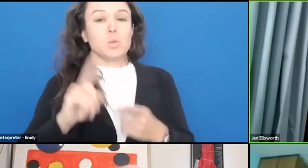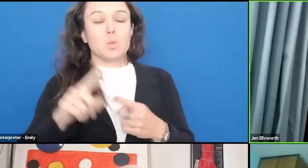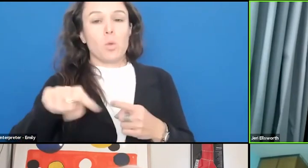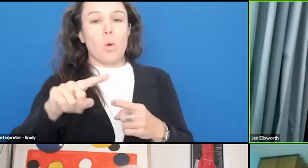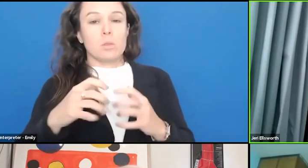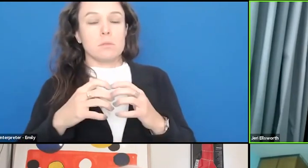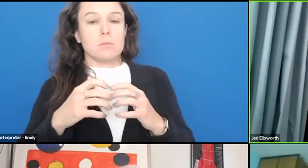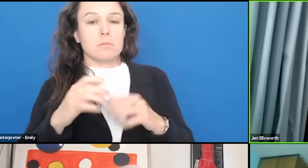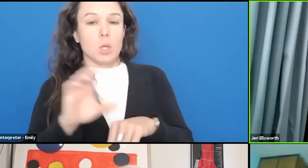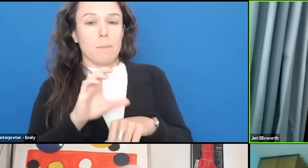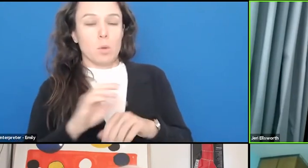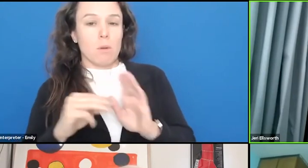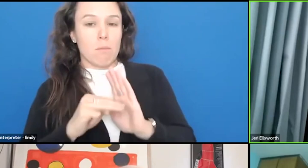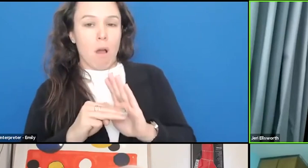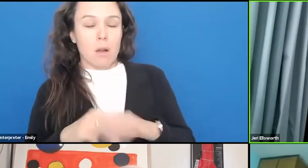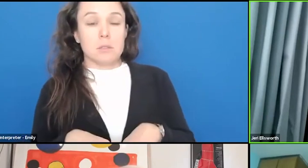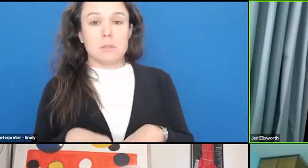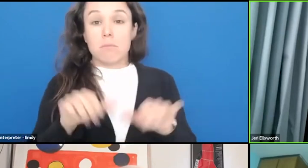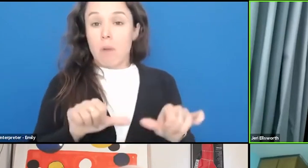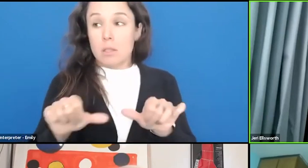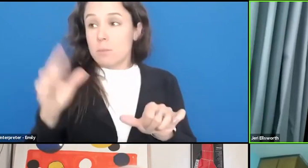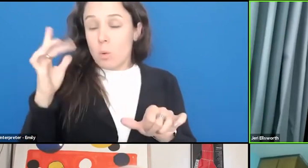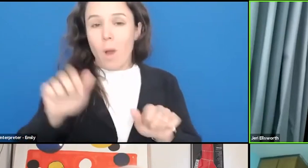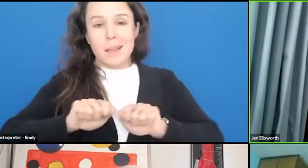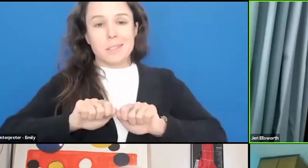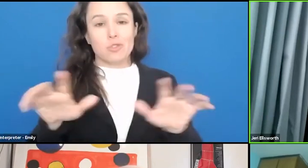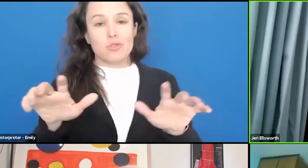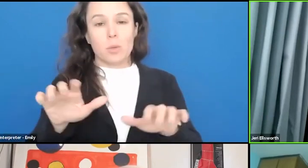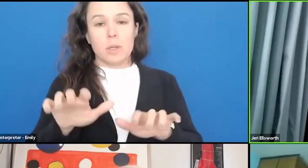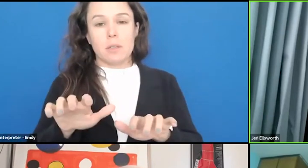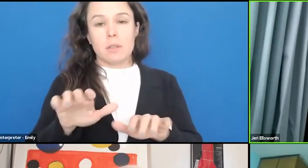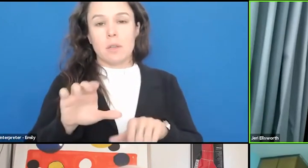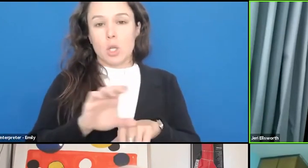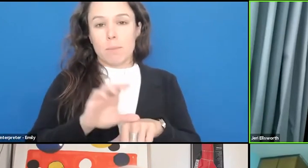that's only possible because of the distributed computing that we can put throughout our world